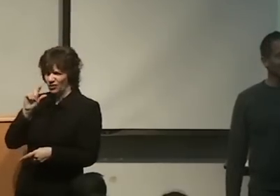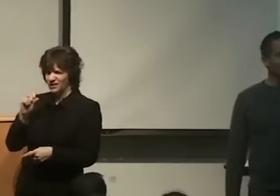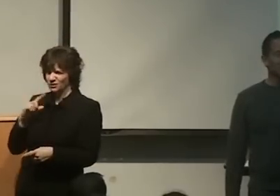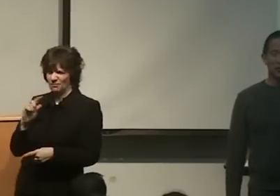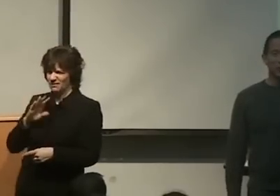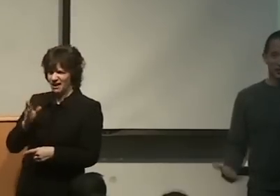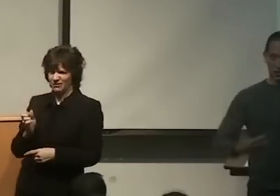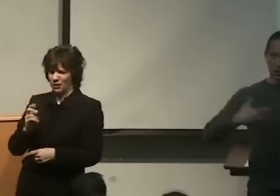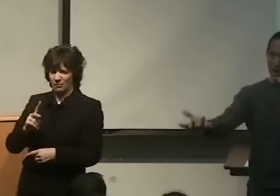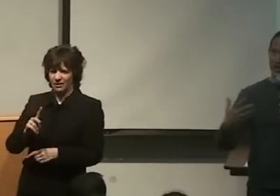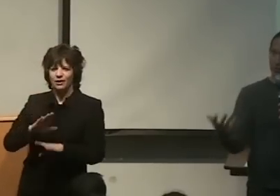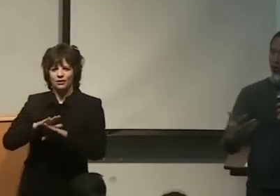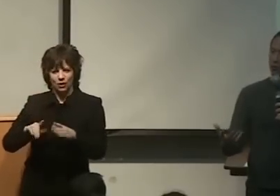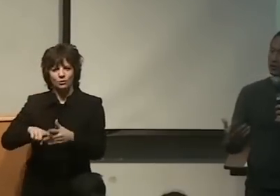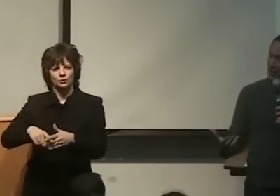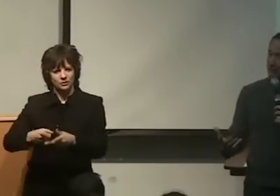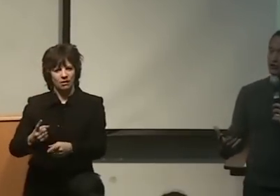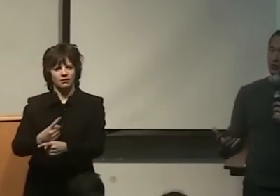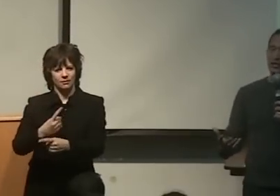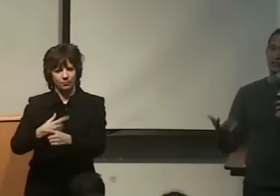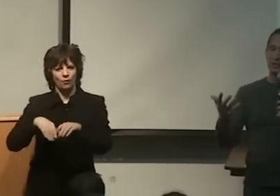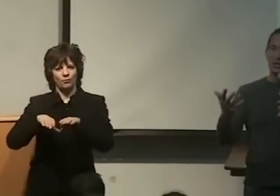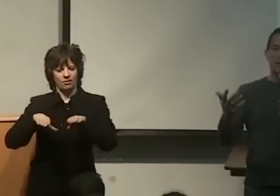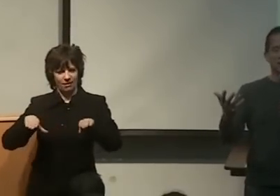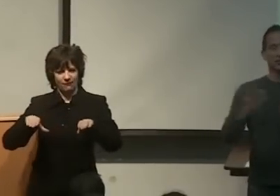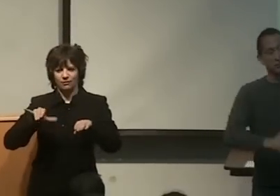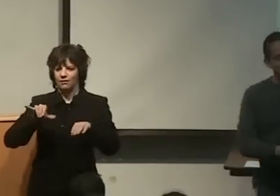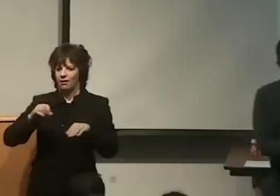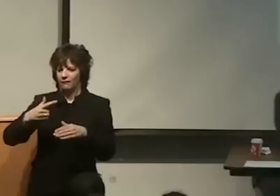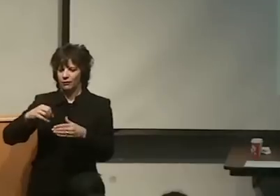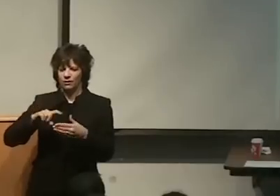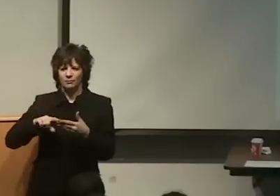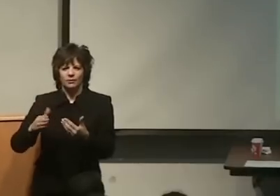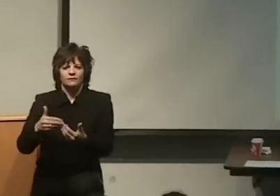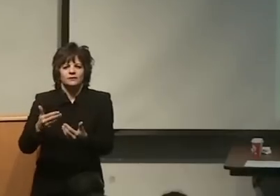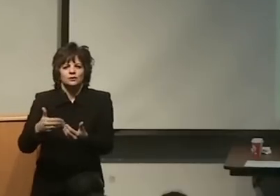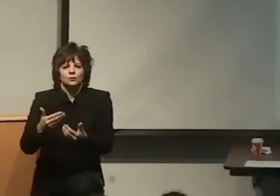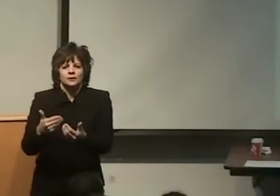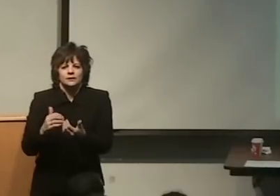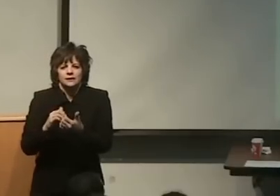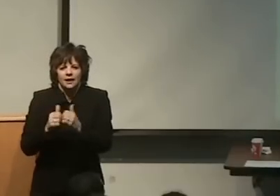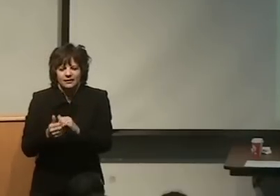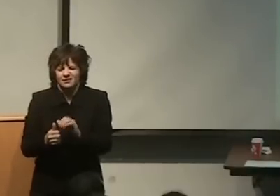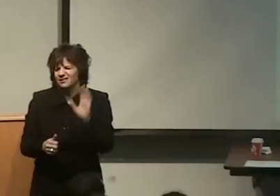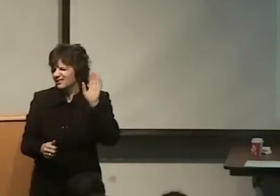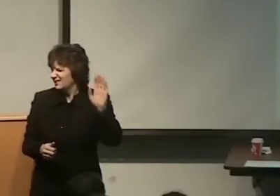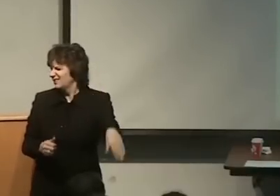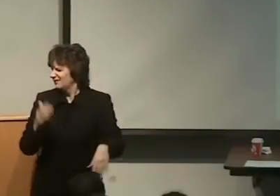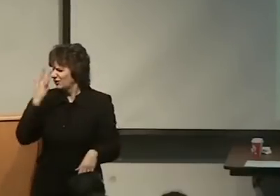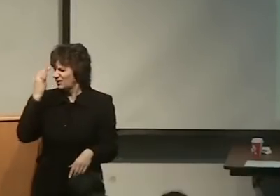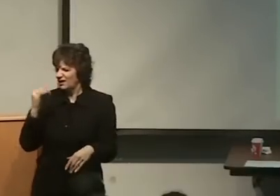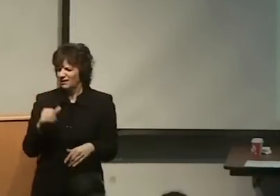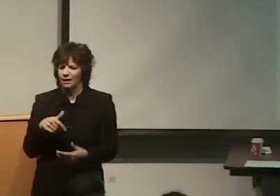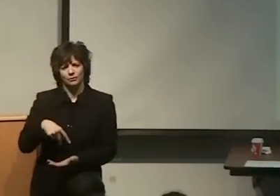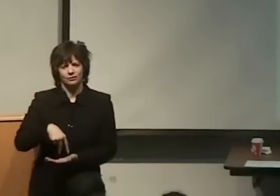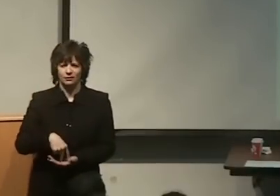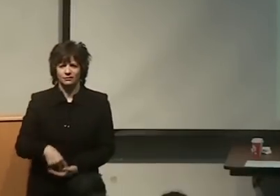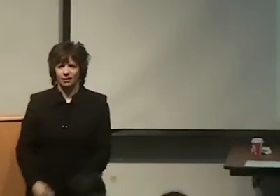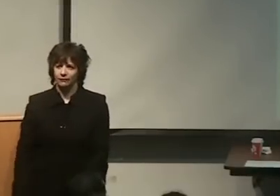No, you want to start at an appropriate level. But if it's too easy what do you do? Ah, it was too easy, it's nothing but stand there. That was nothing.